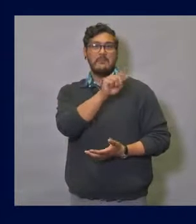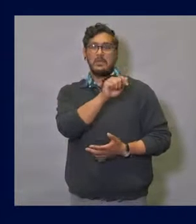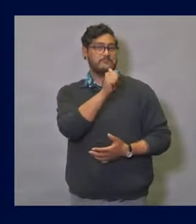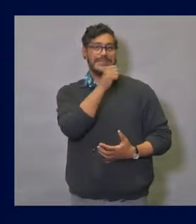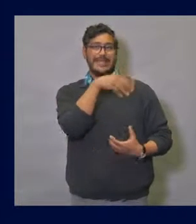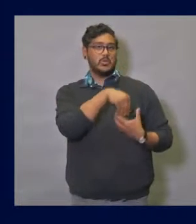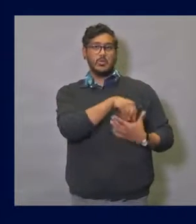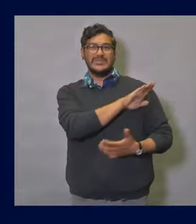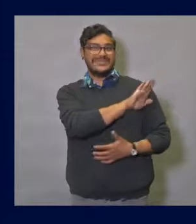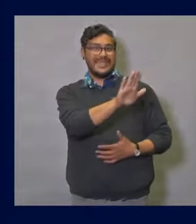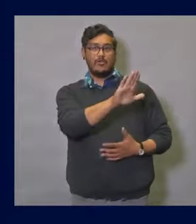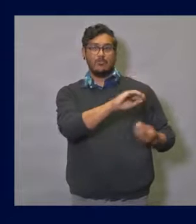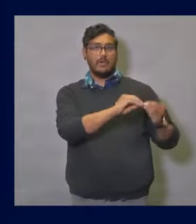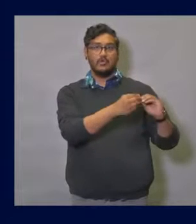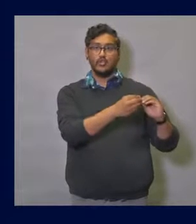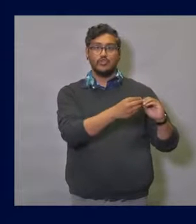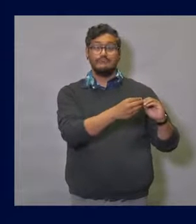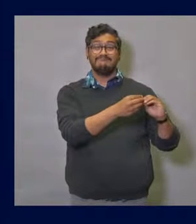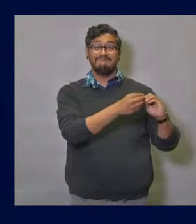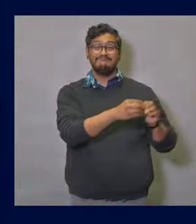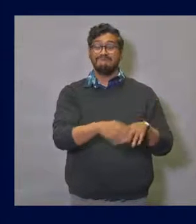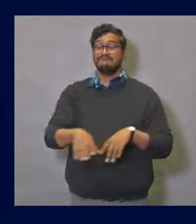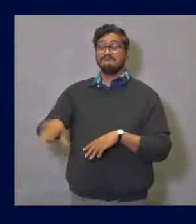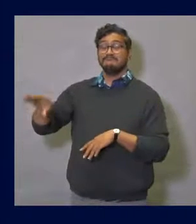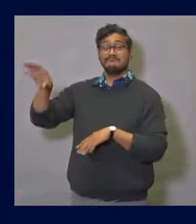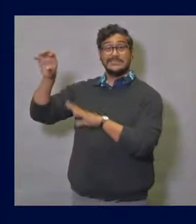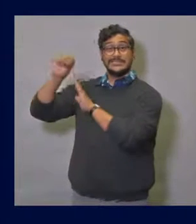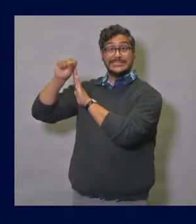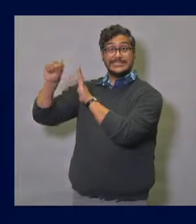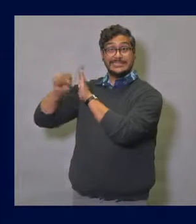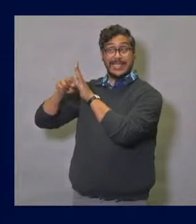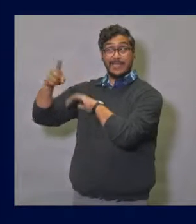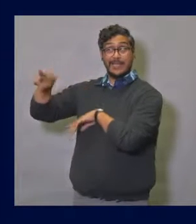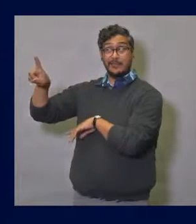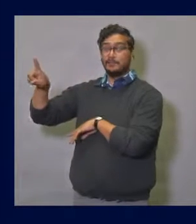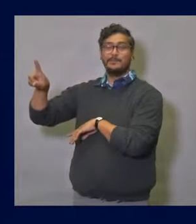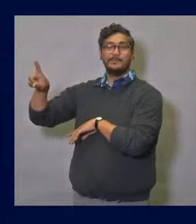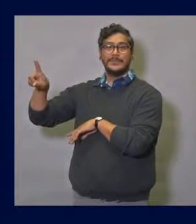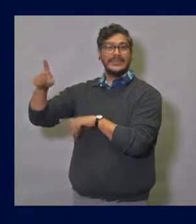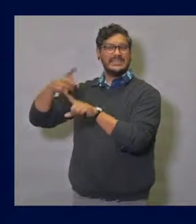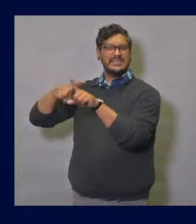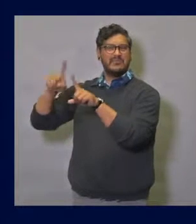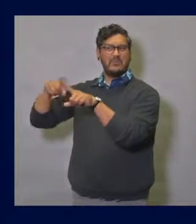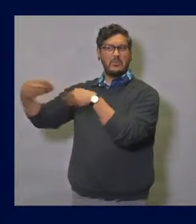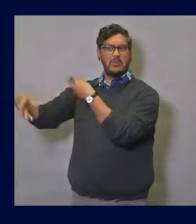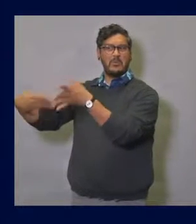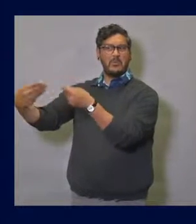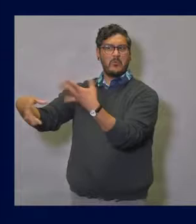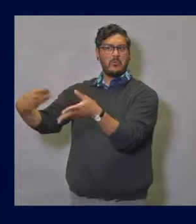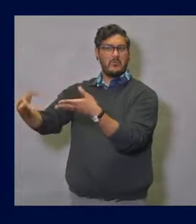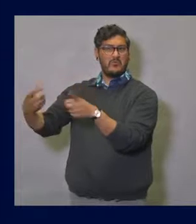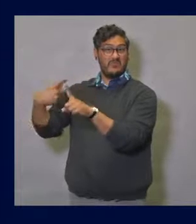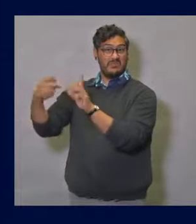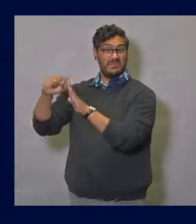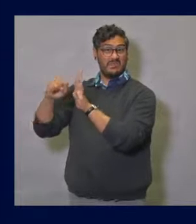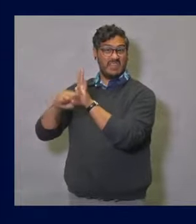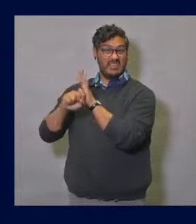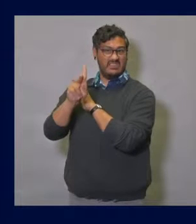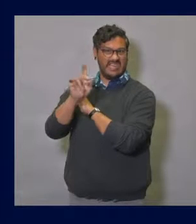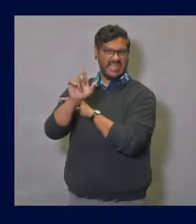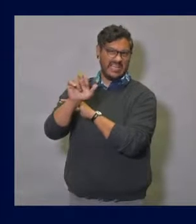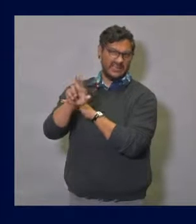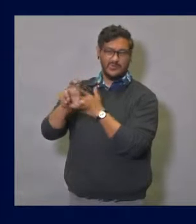CALIFICADO A NIVEL FEDERAL Y EL